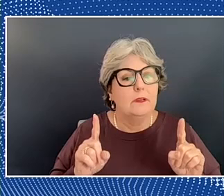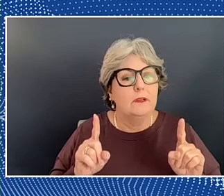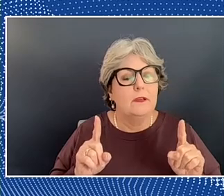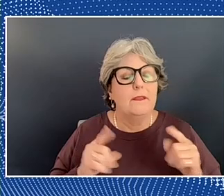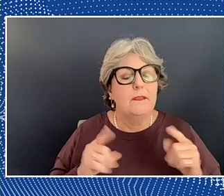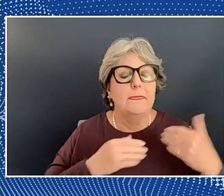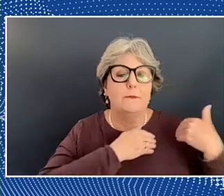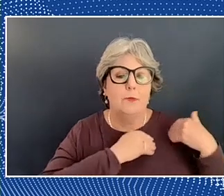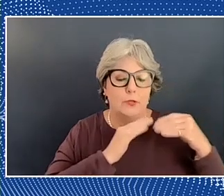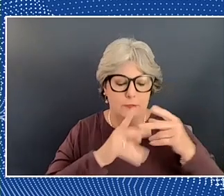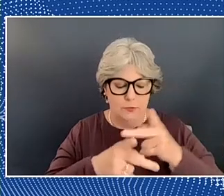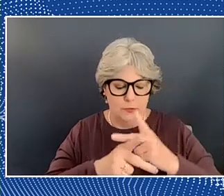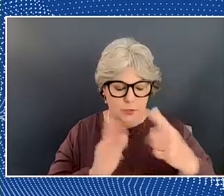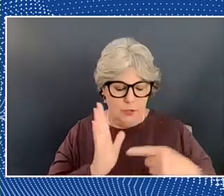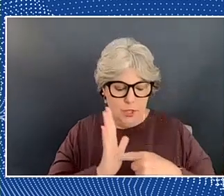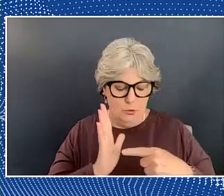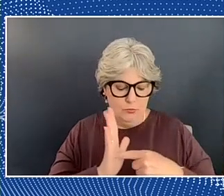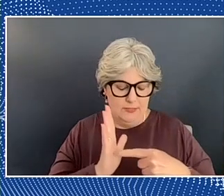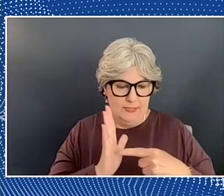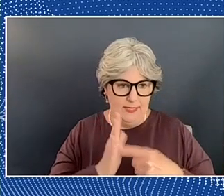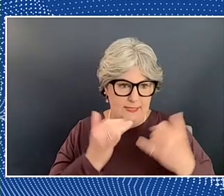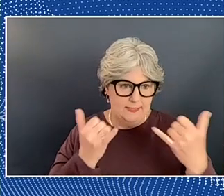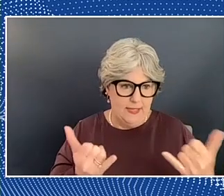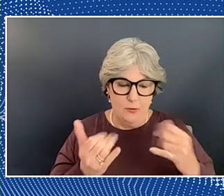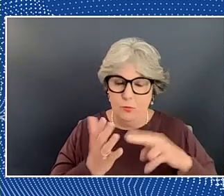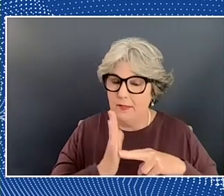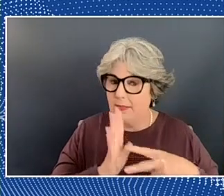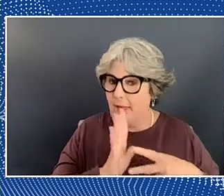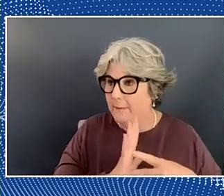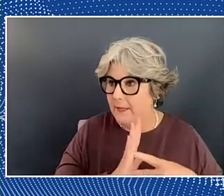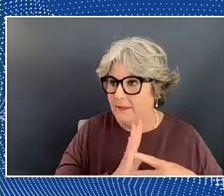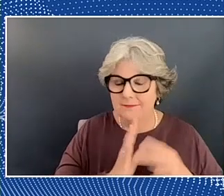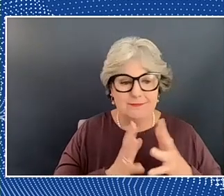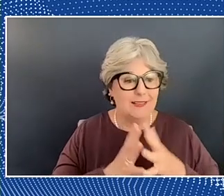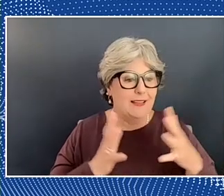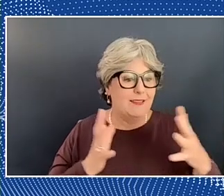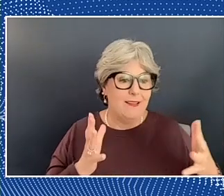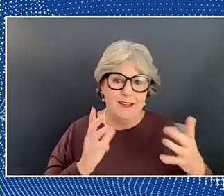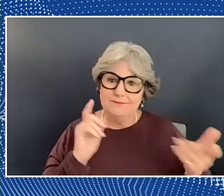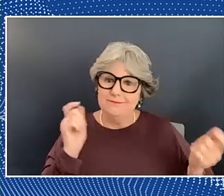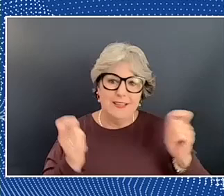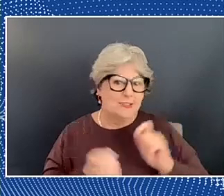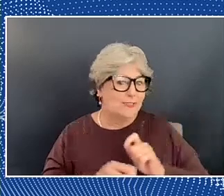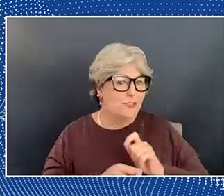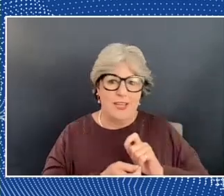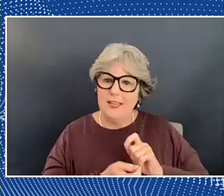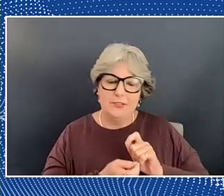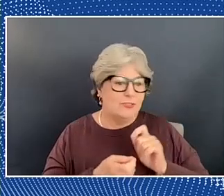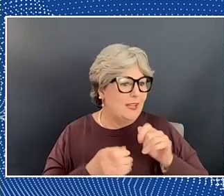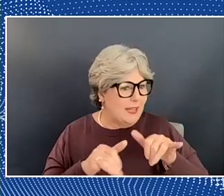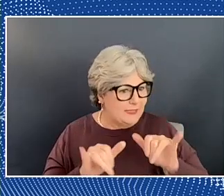debts hanging over the top means that not much has significantly changed. I still do not have access to home